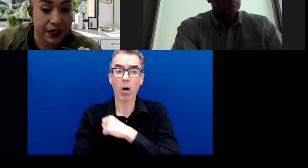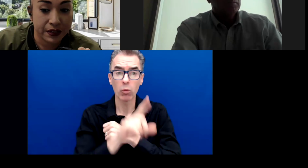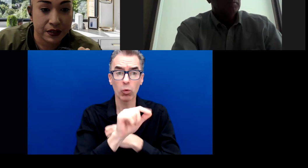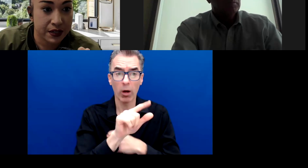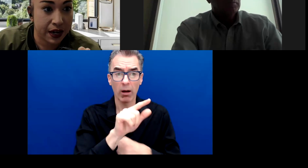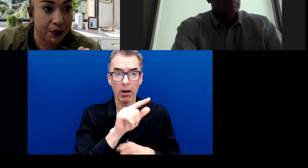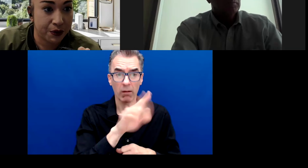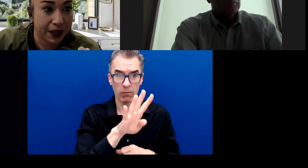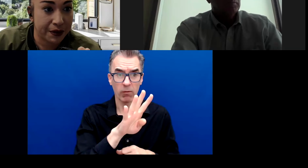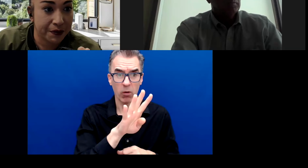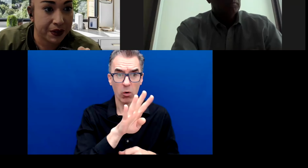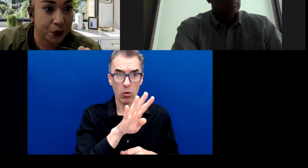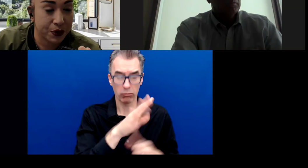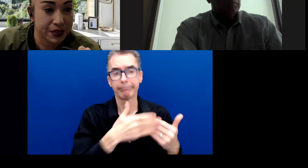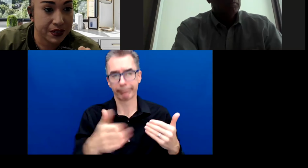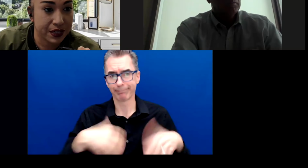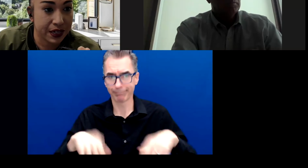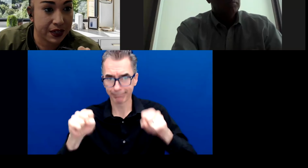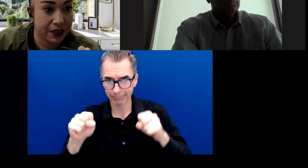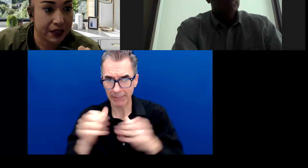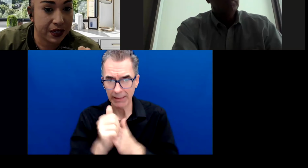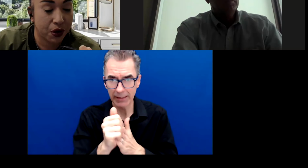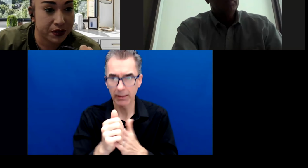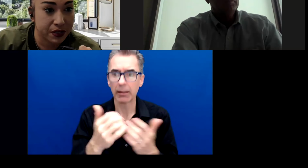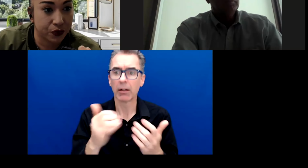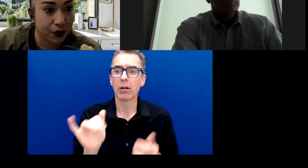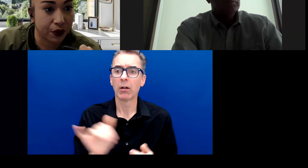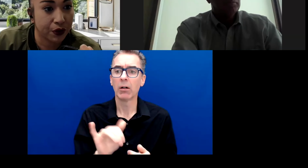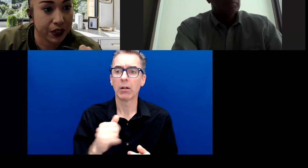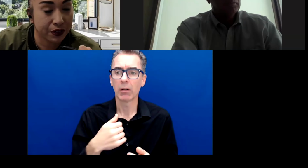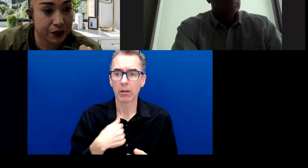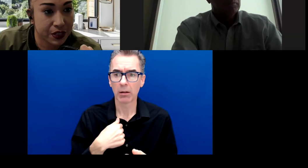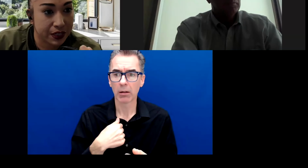And now I'm, of course, assisting in the process for Early Alert